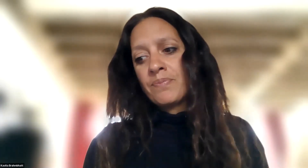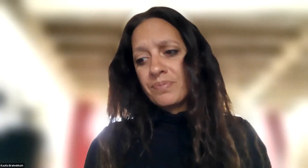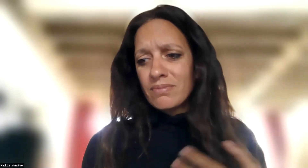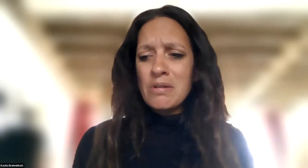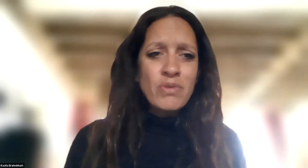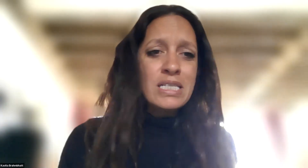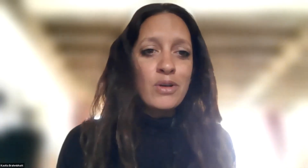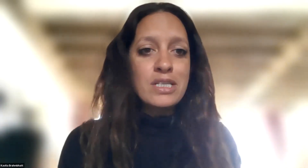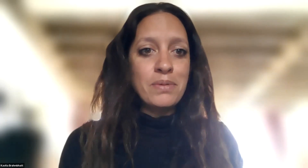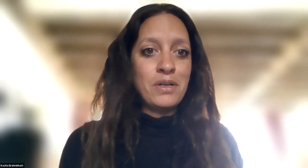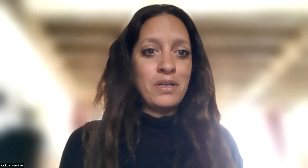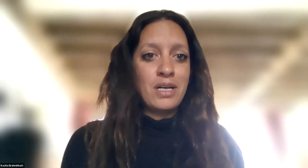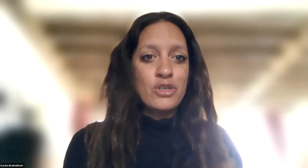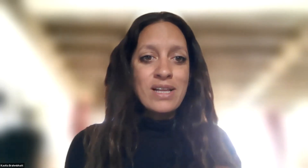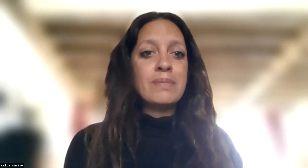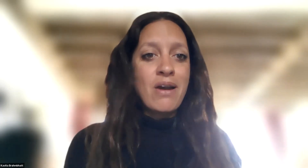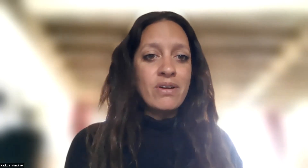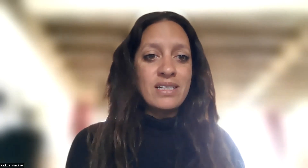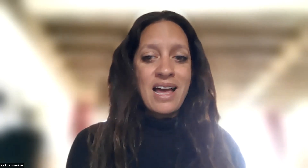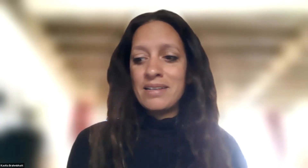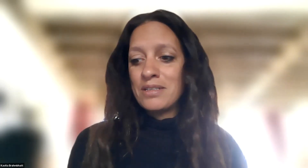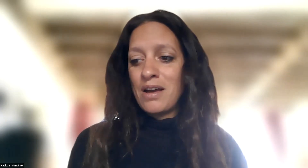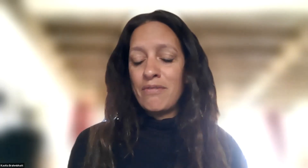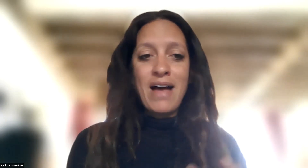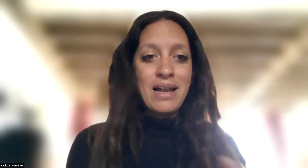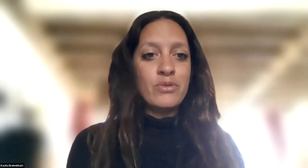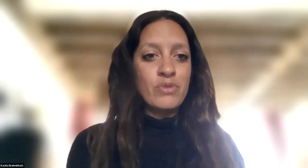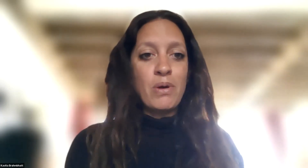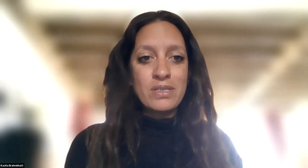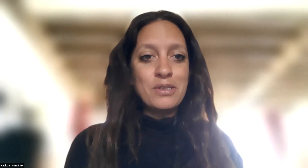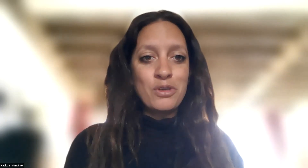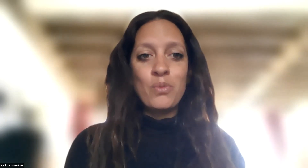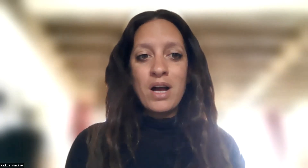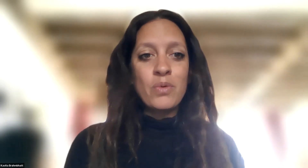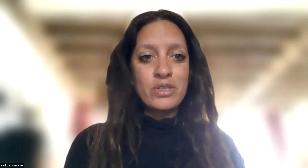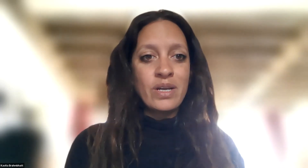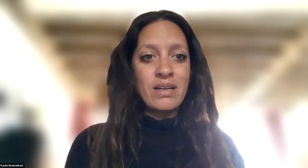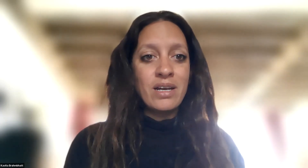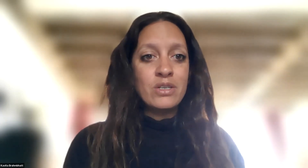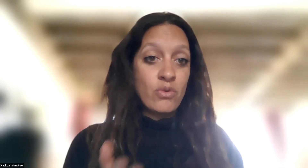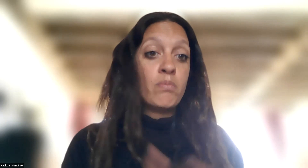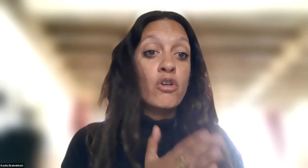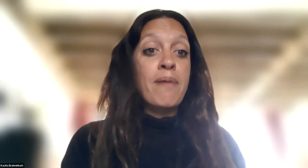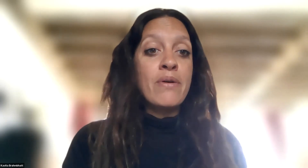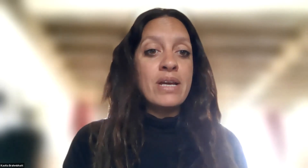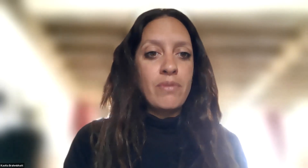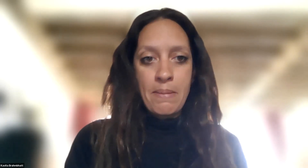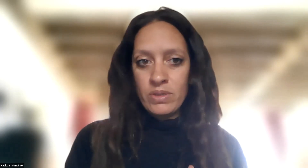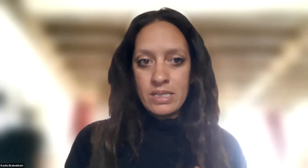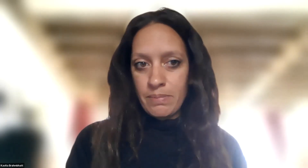of trinity college Dublin to help us on the research. We have to think that research is part of solidifying